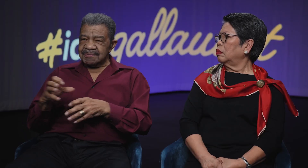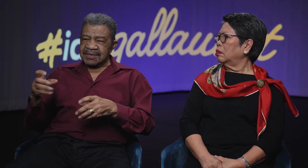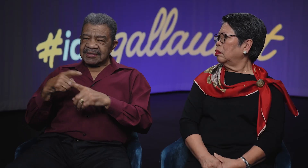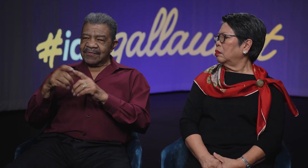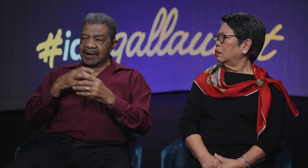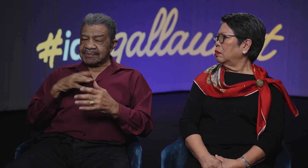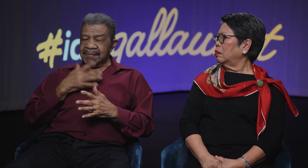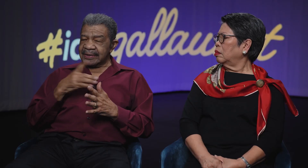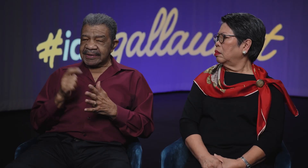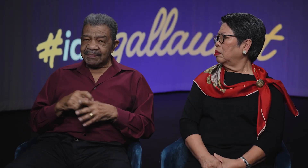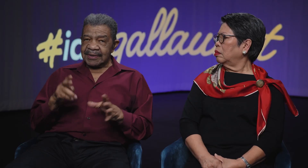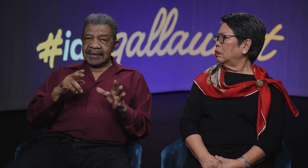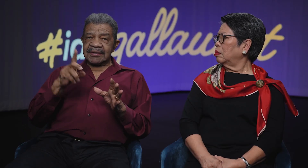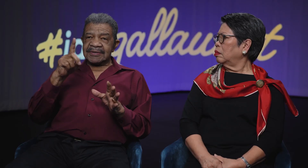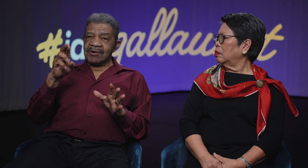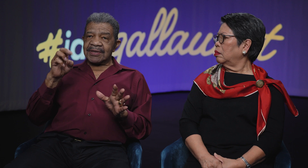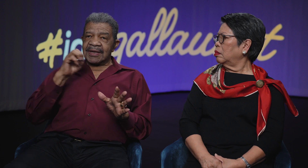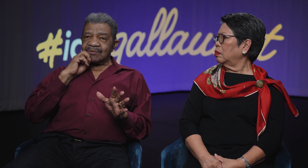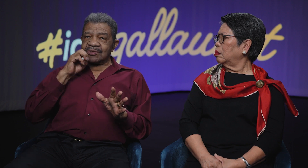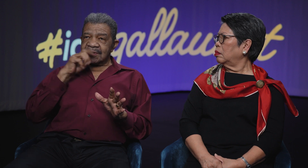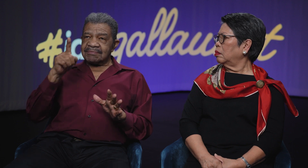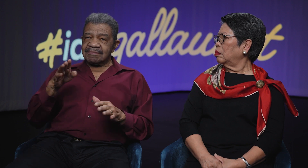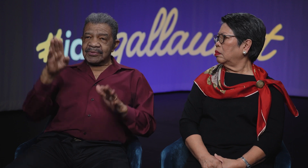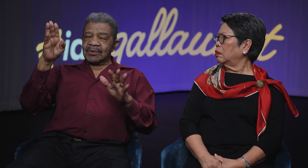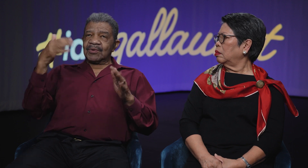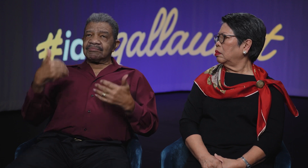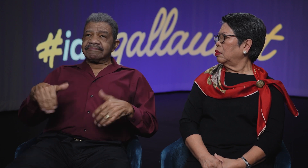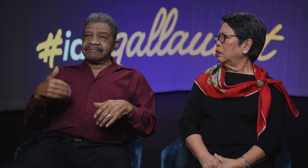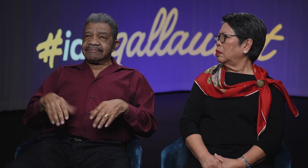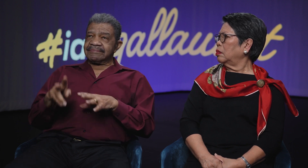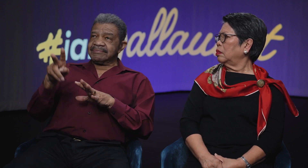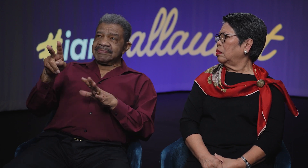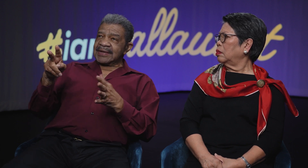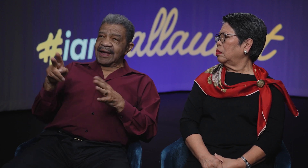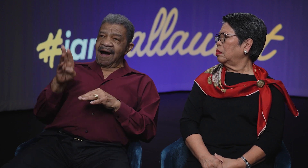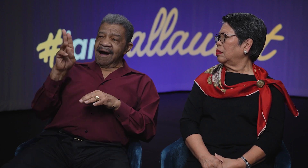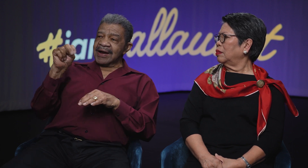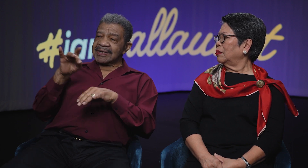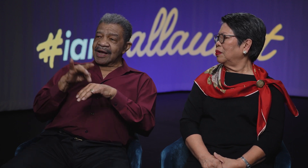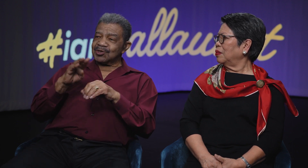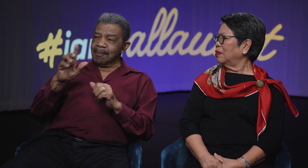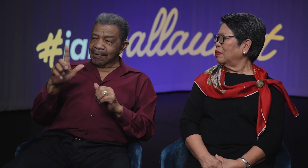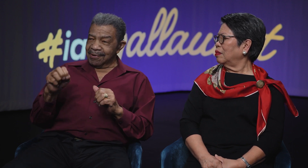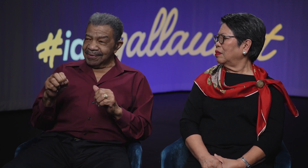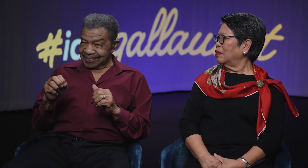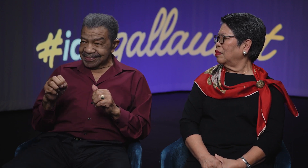It's much different. In my time, Dr. Elstad was very untouchable.